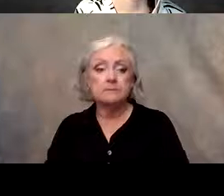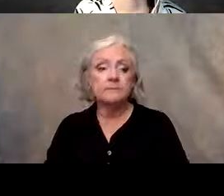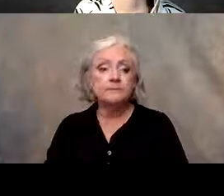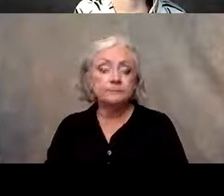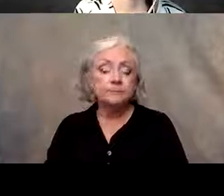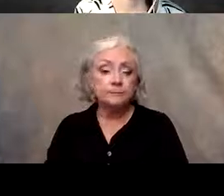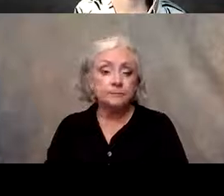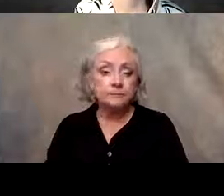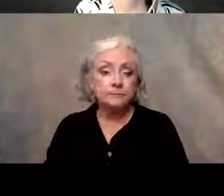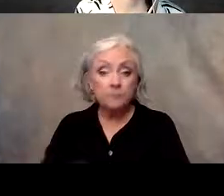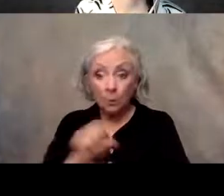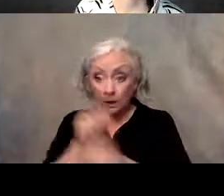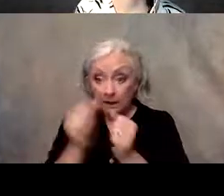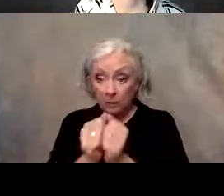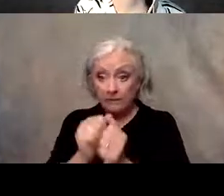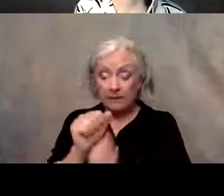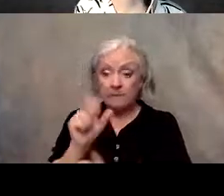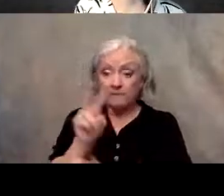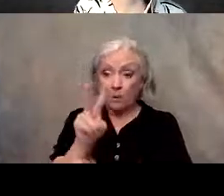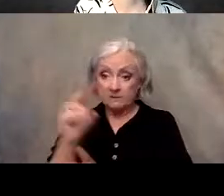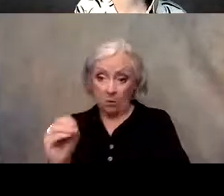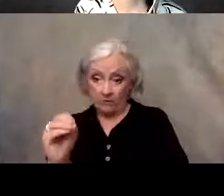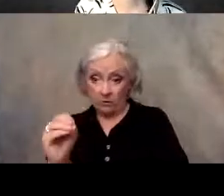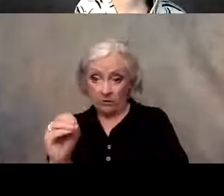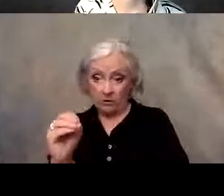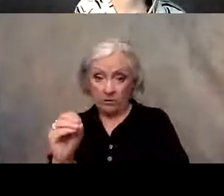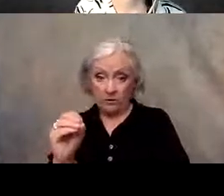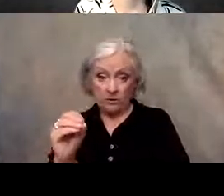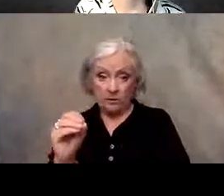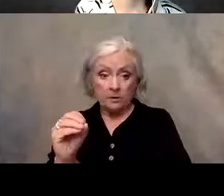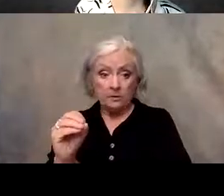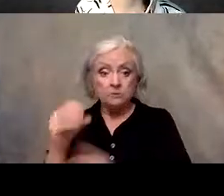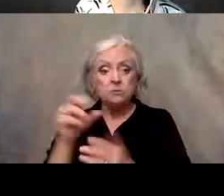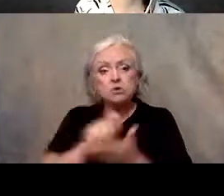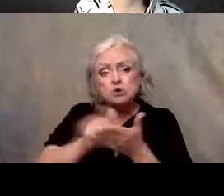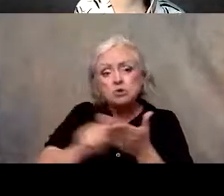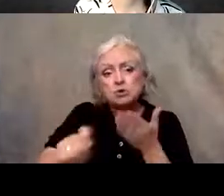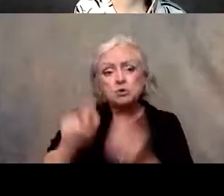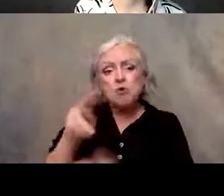with voiceover in particular directorial notes can be helpful. And for example,